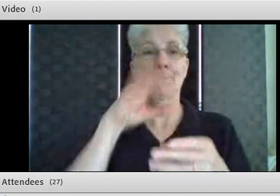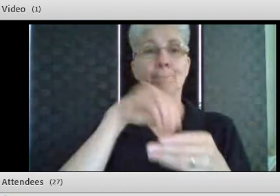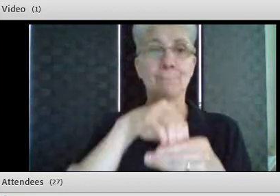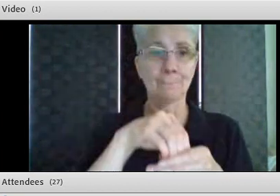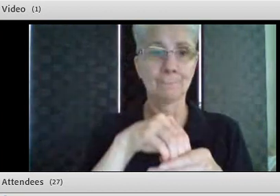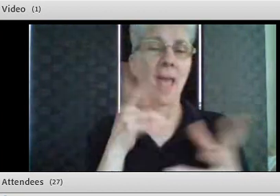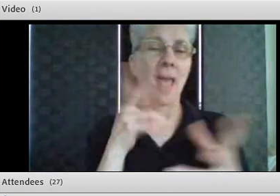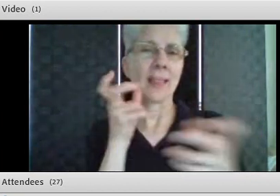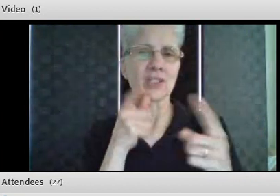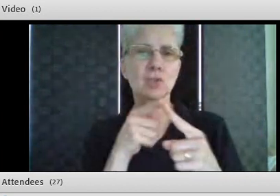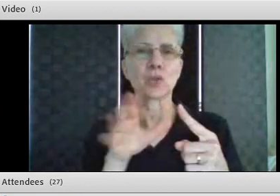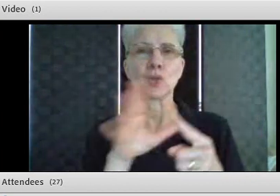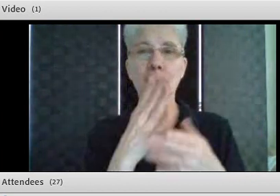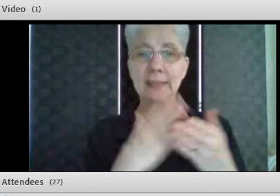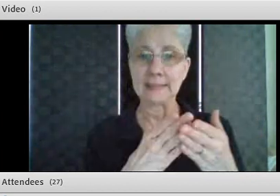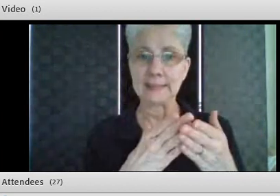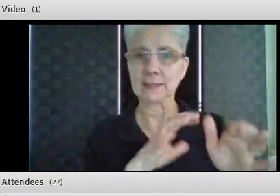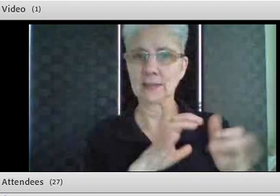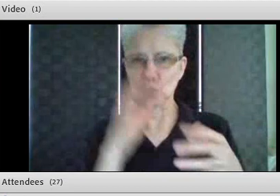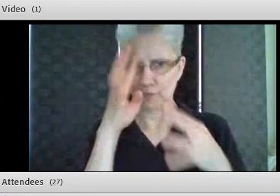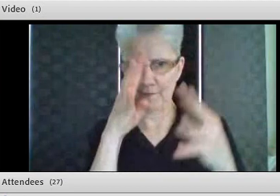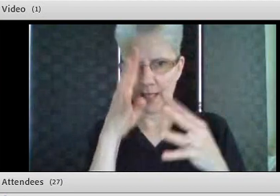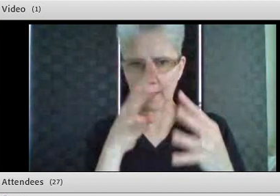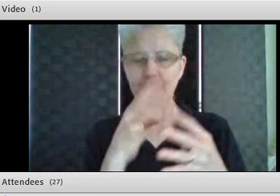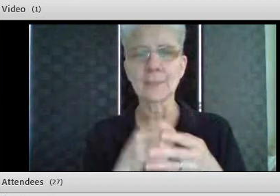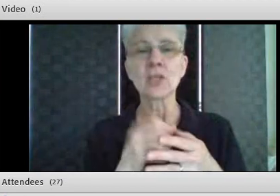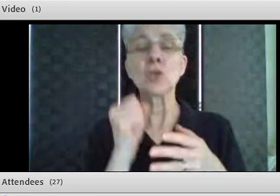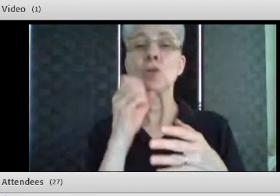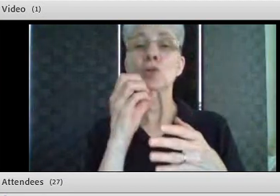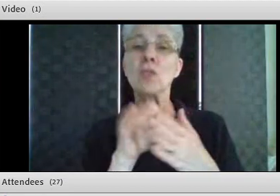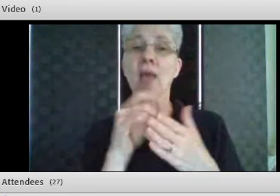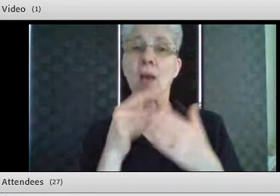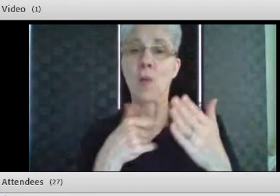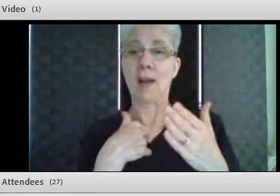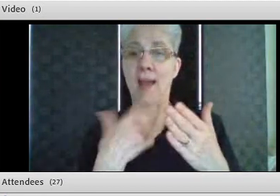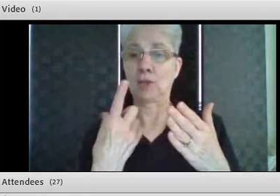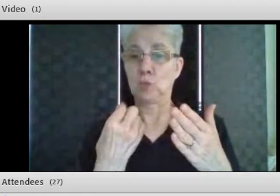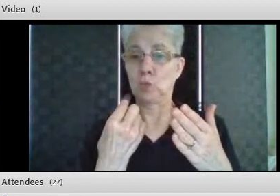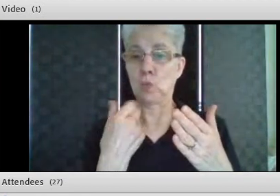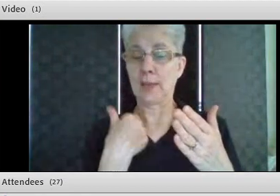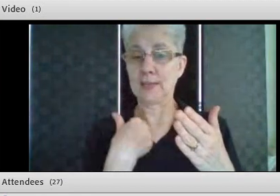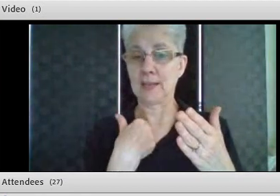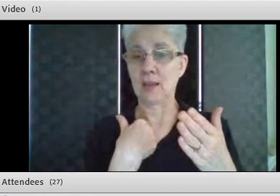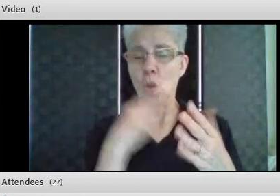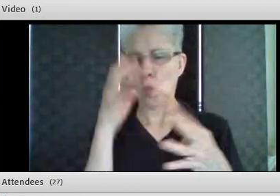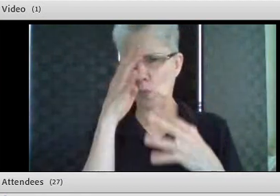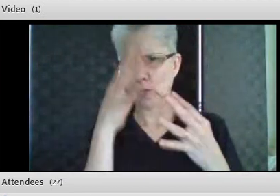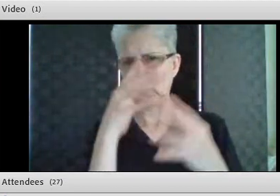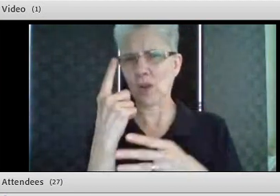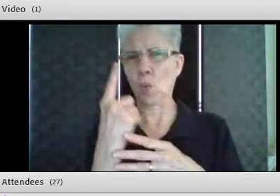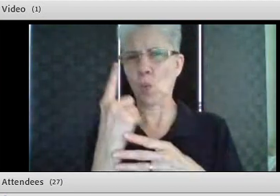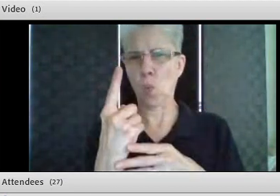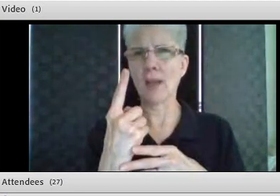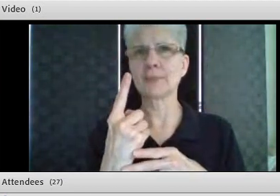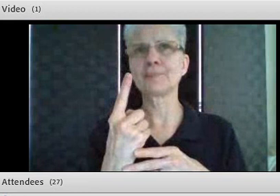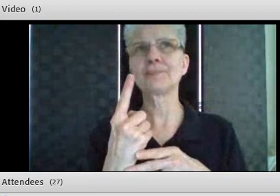You can invite someone who has another account in Soundtrap into view and listen to your piece,